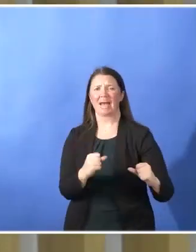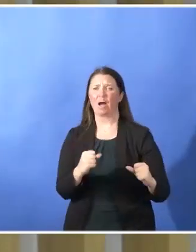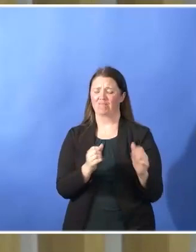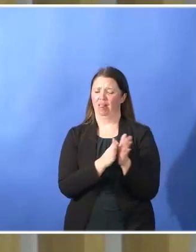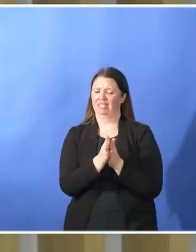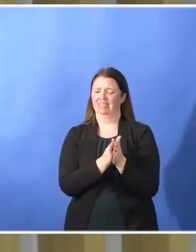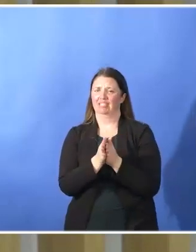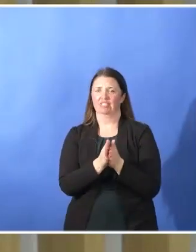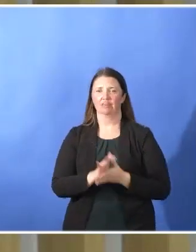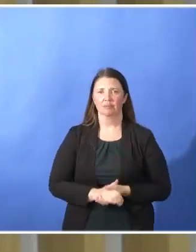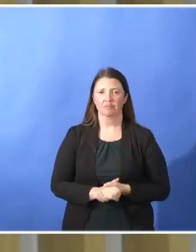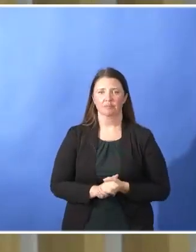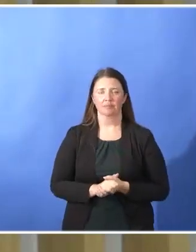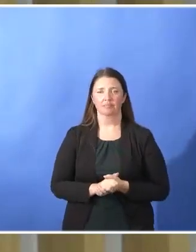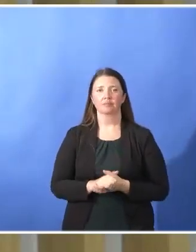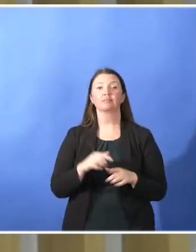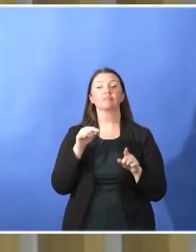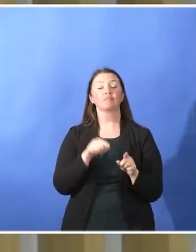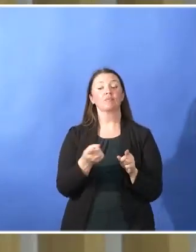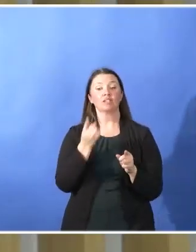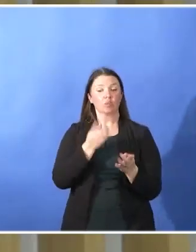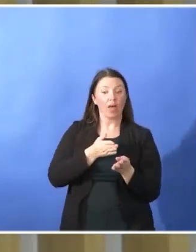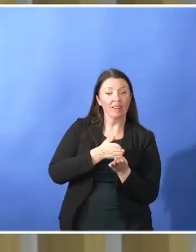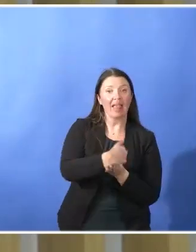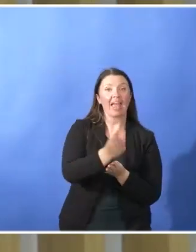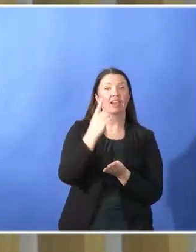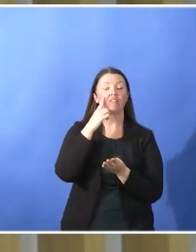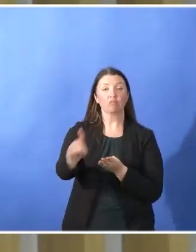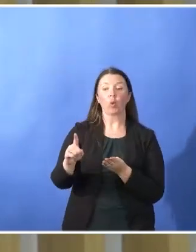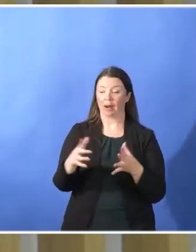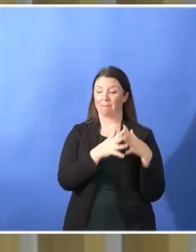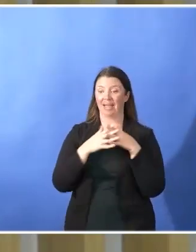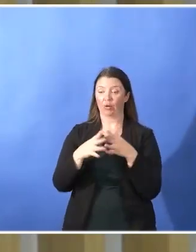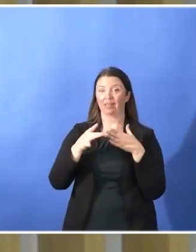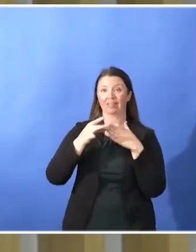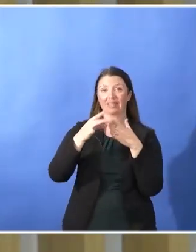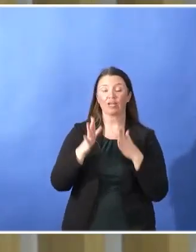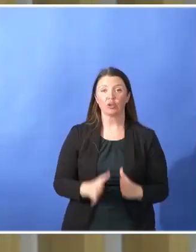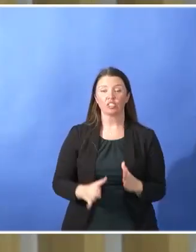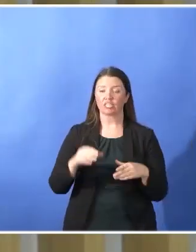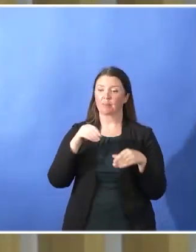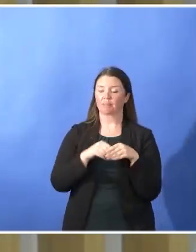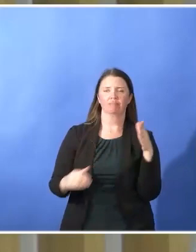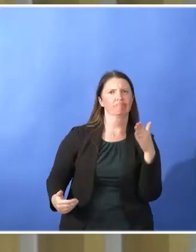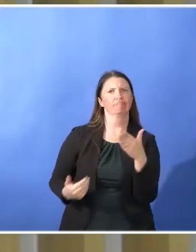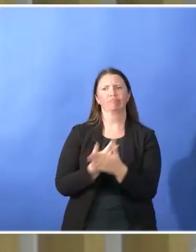THIS IS A LANE FOR AMERICAN LEADERSHIP IN THE MOST INNOVATIVE COMMERCIAL INDUSTRY. OUR PRESENT LEADERSHIP IN THE